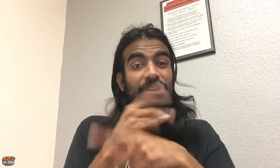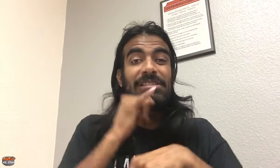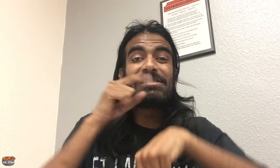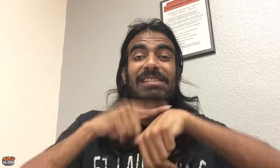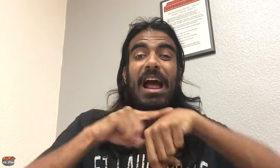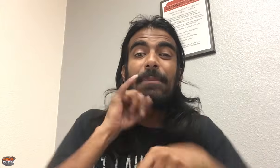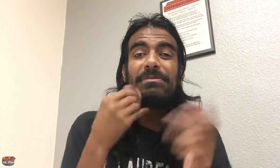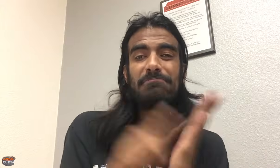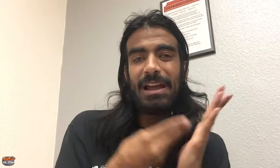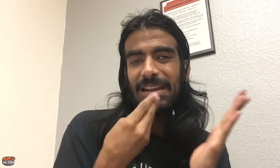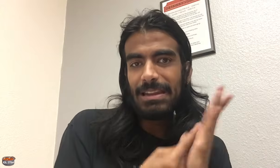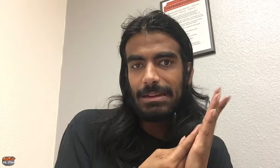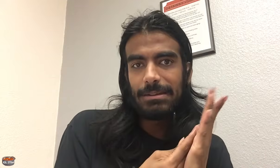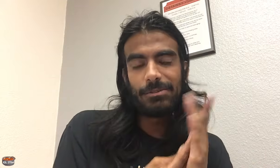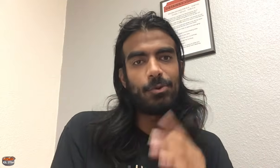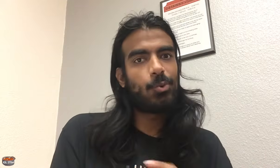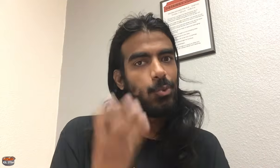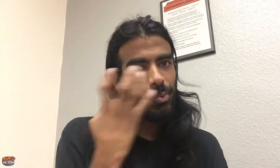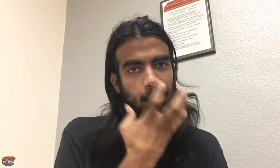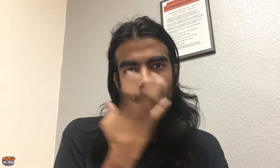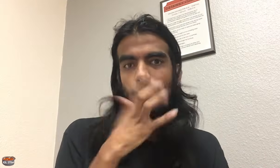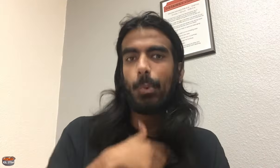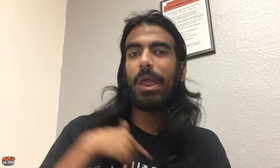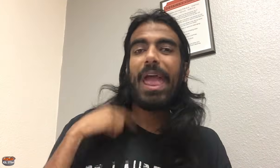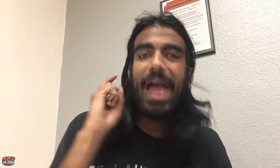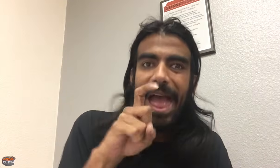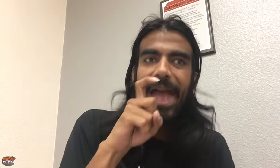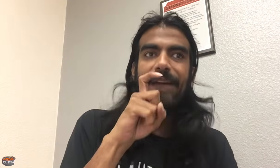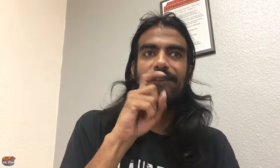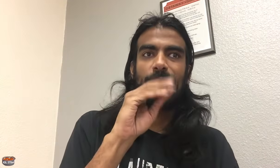time is money and that takes our time.